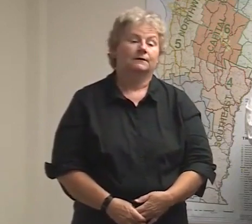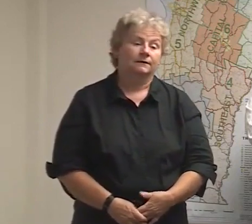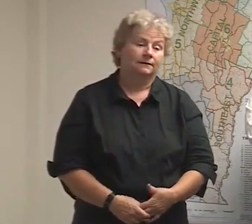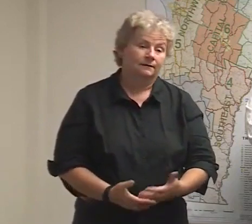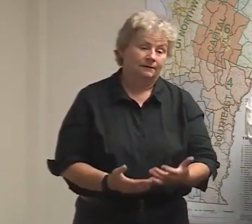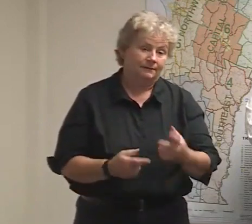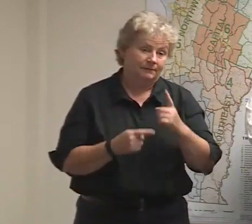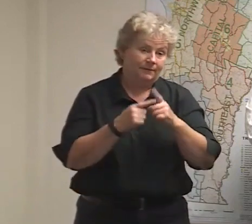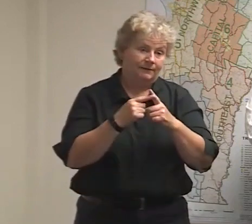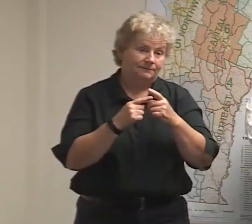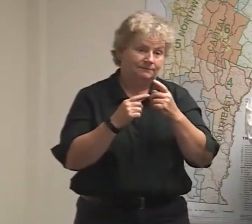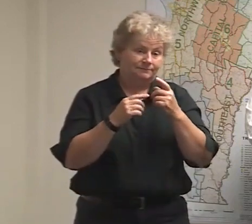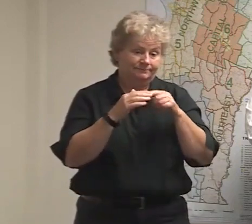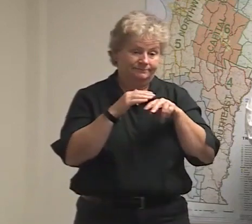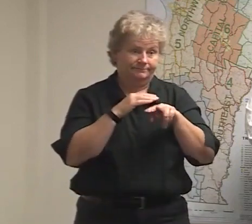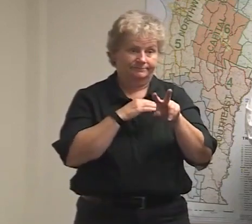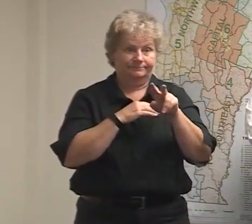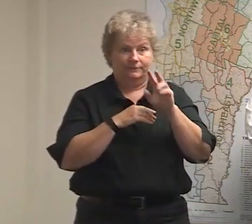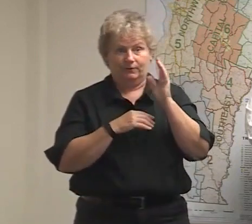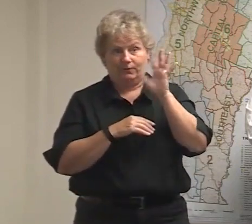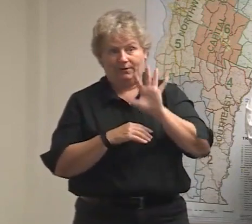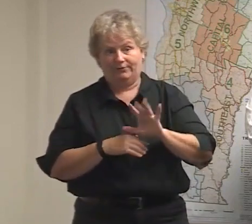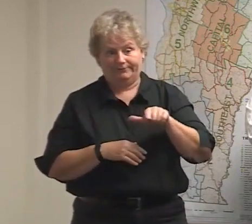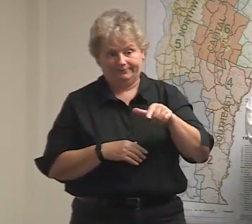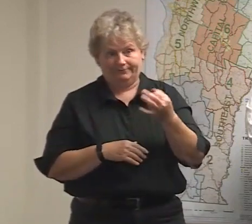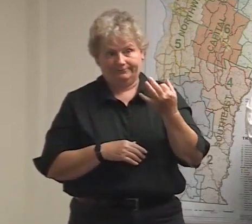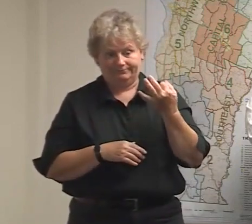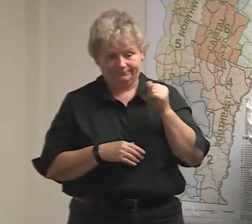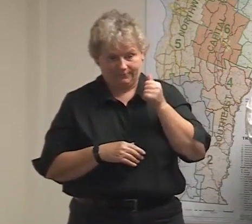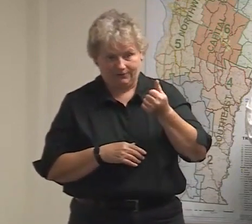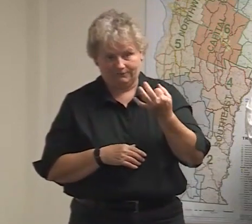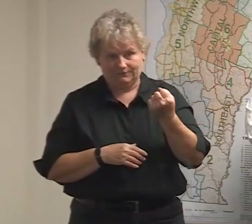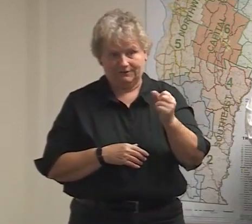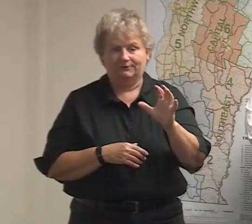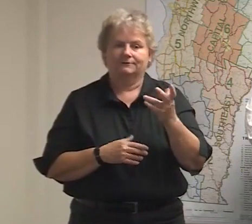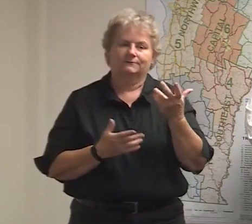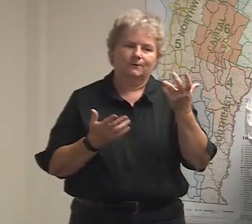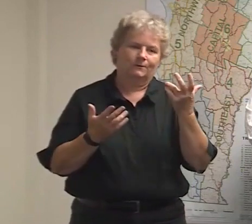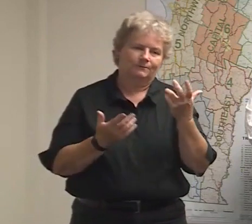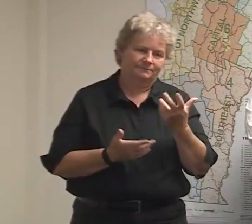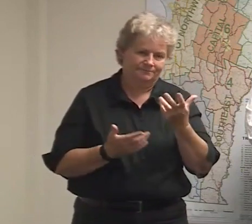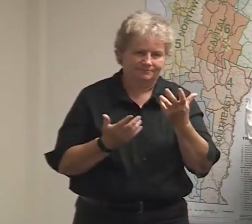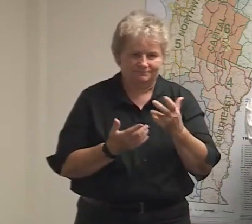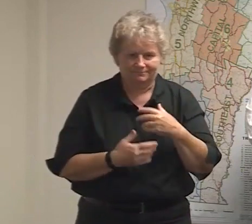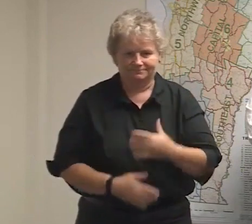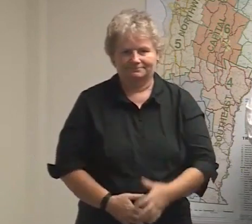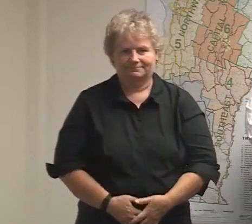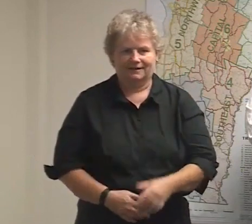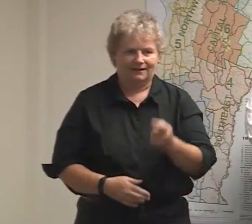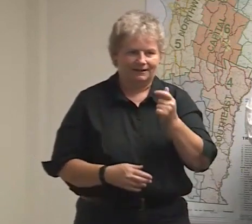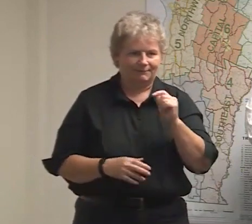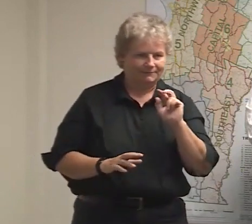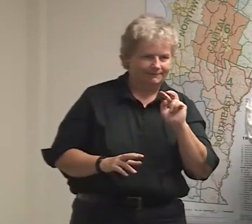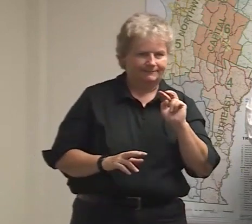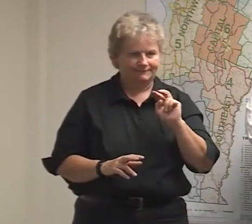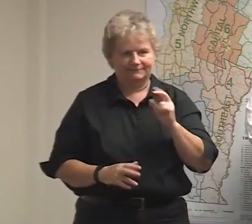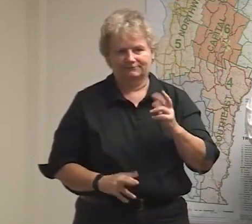BUT I DO HAVE A LIST OF ALL OF THE IMPACTED STATE BUILDINGS, AGAIN, VARYING DEGREES OF IMPACT.